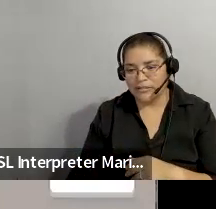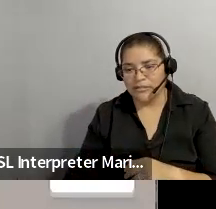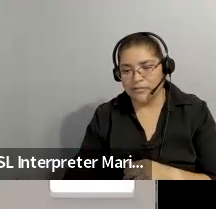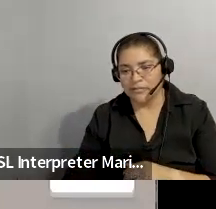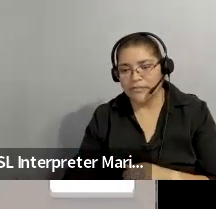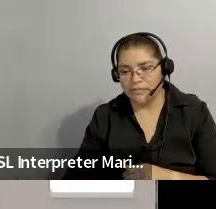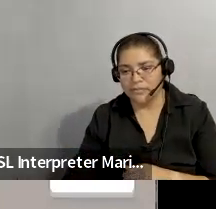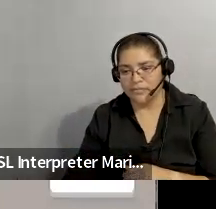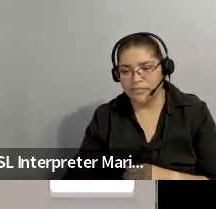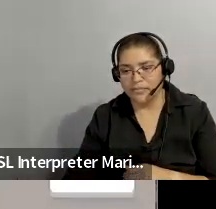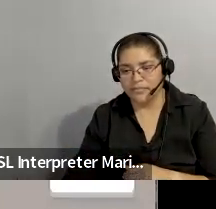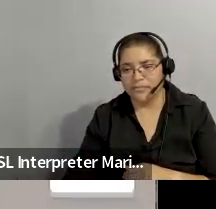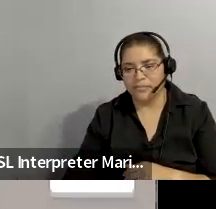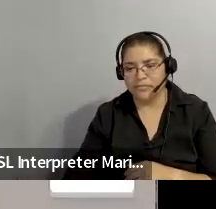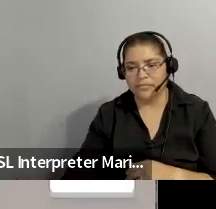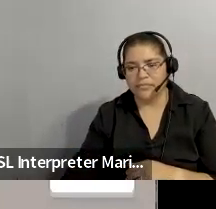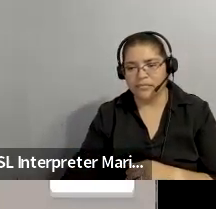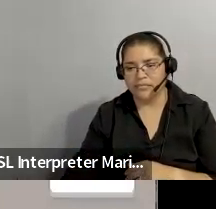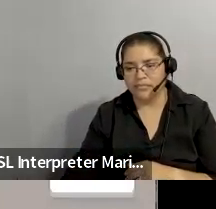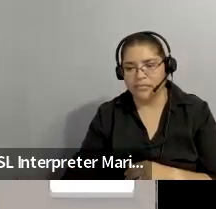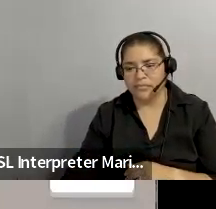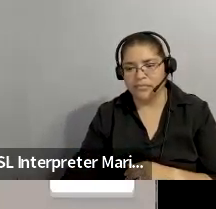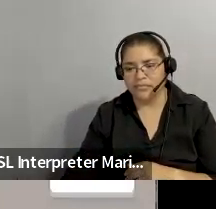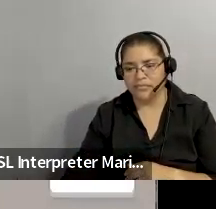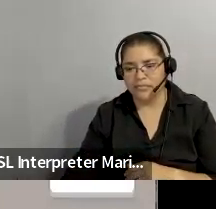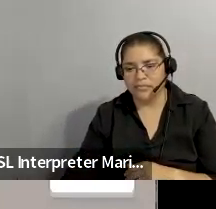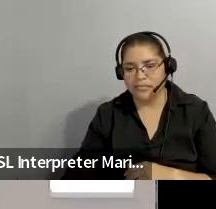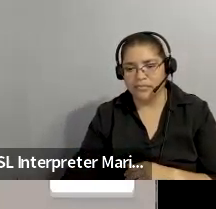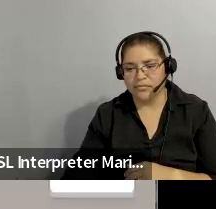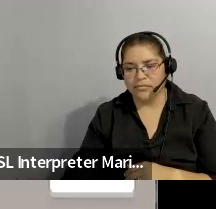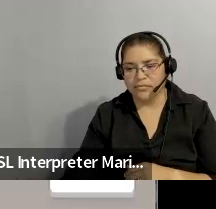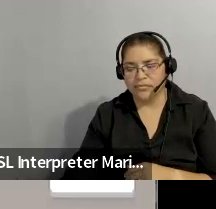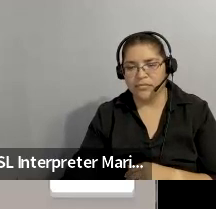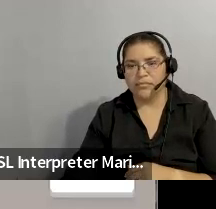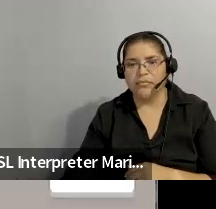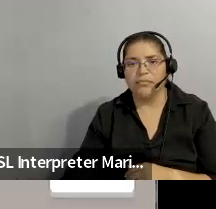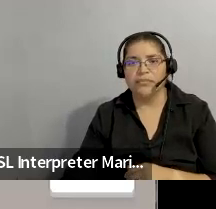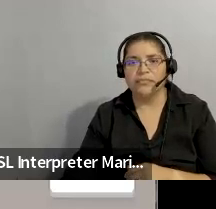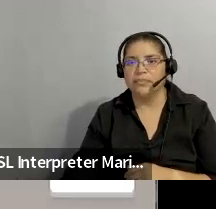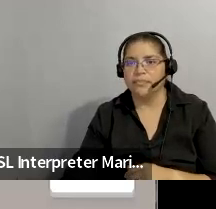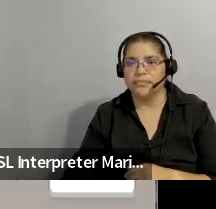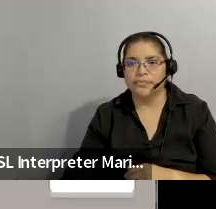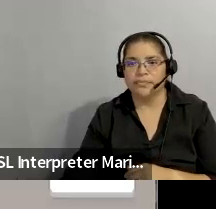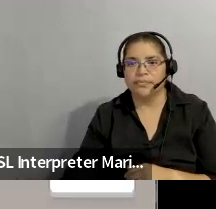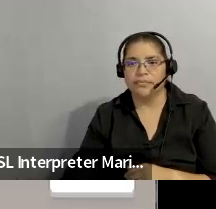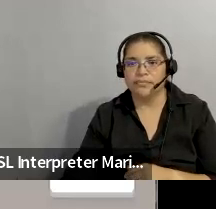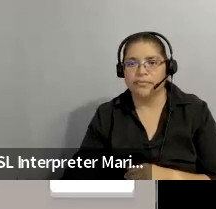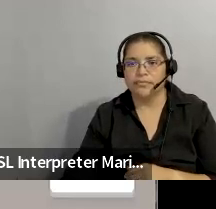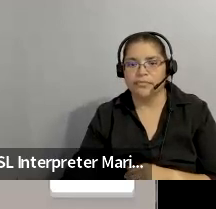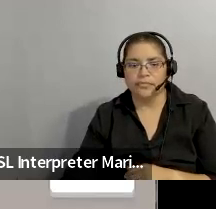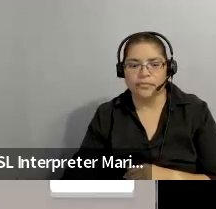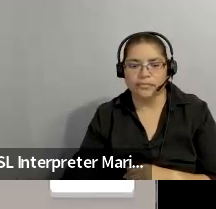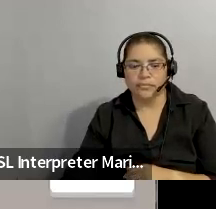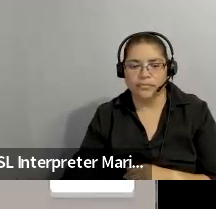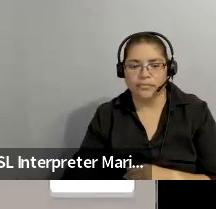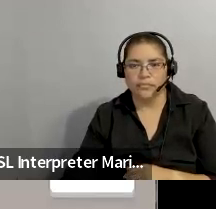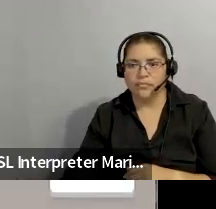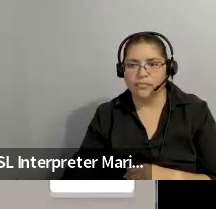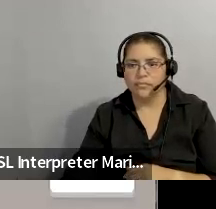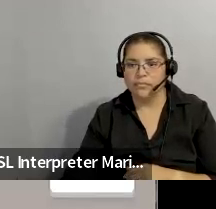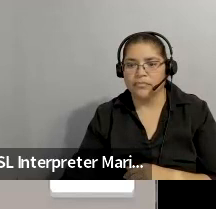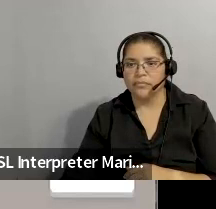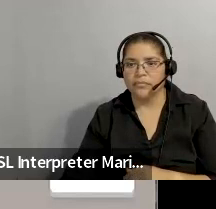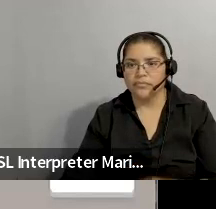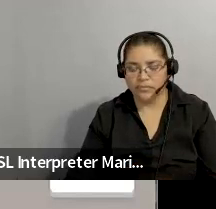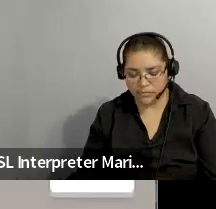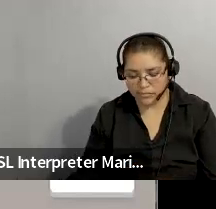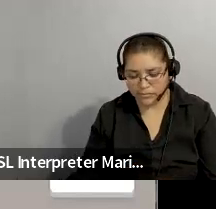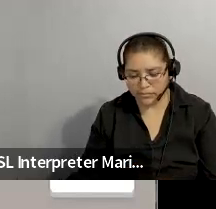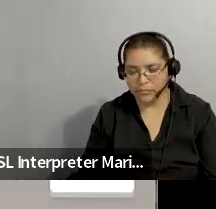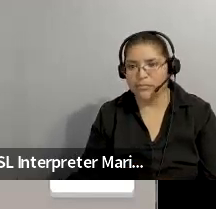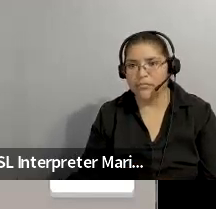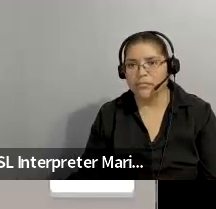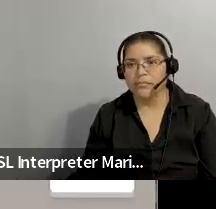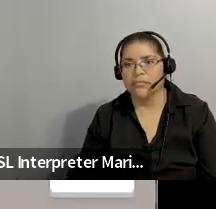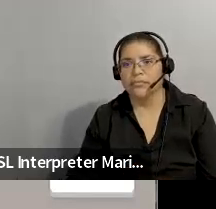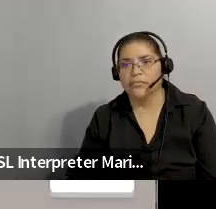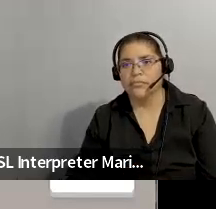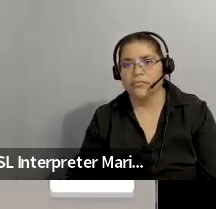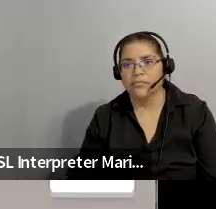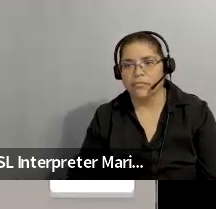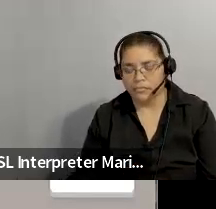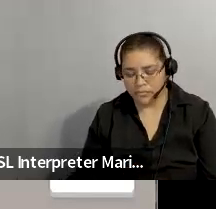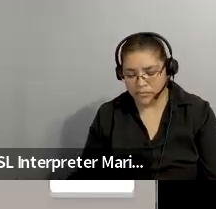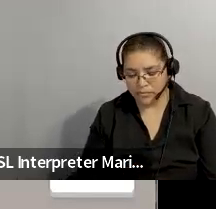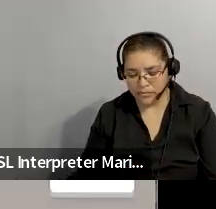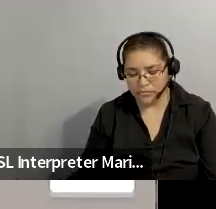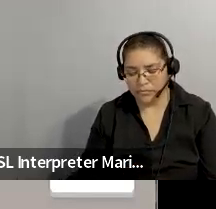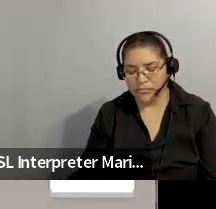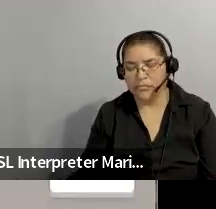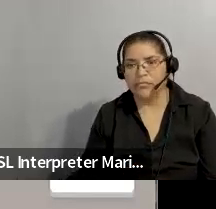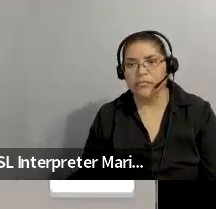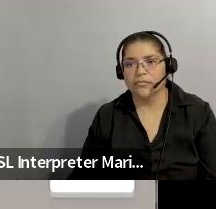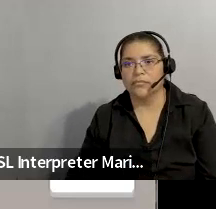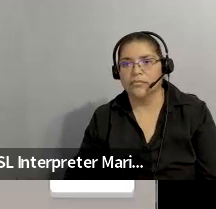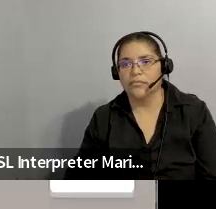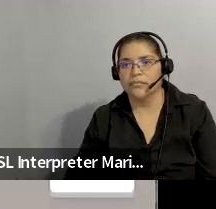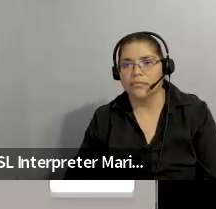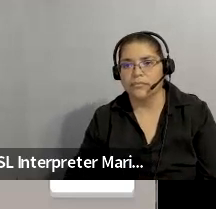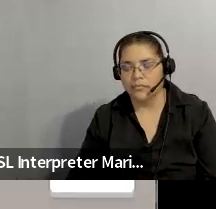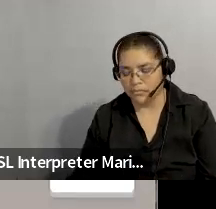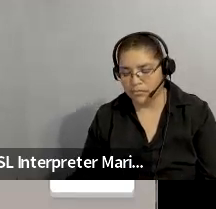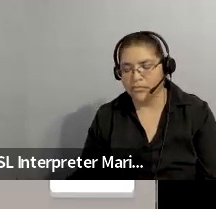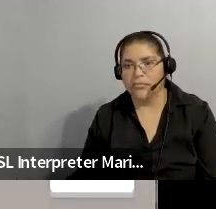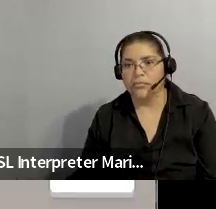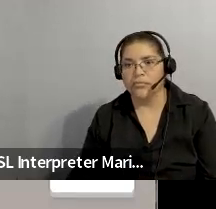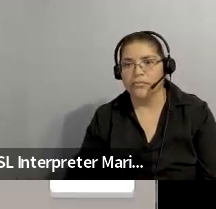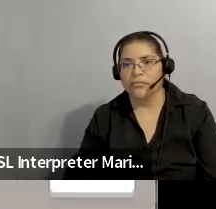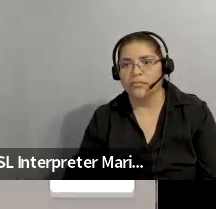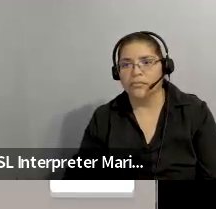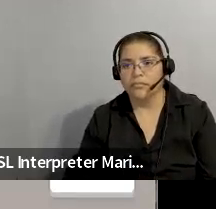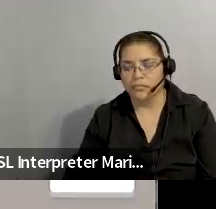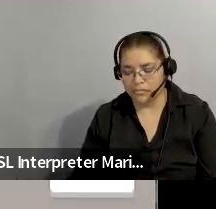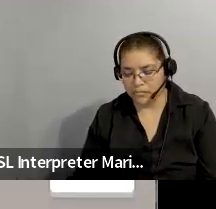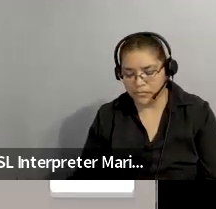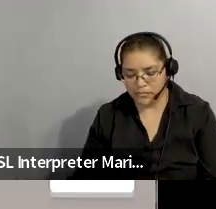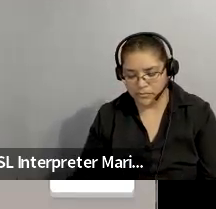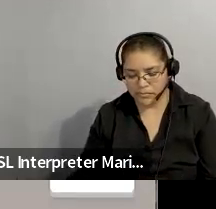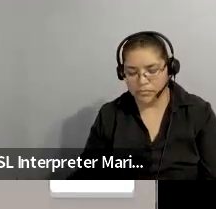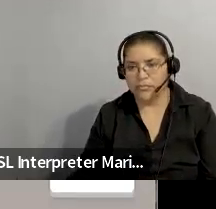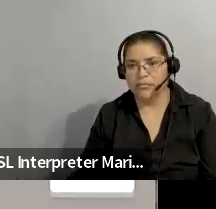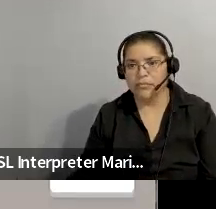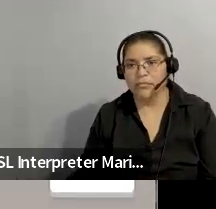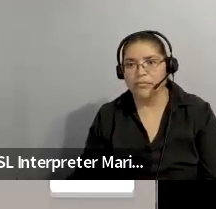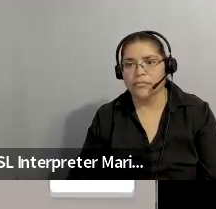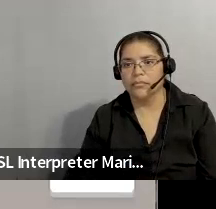: This is a photo of Bobby Hall who was the first athlete to Abner, can you read the next question?